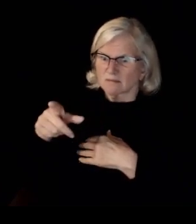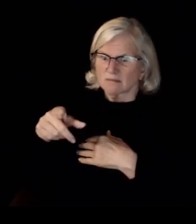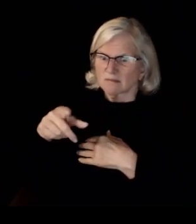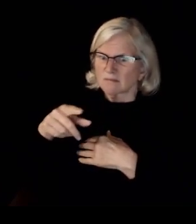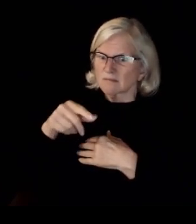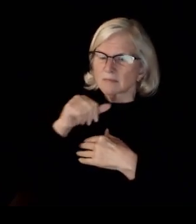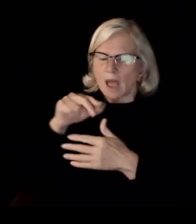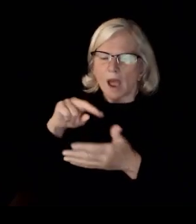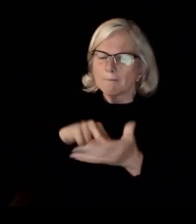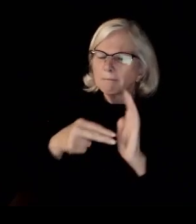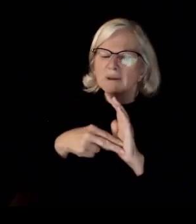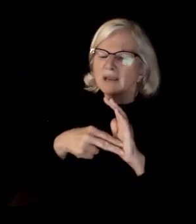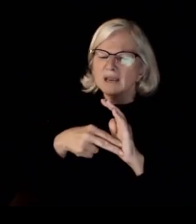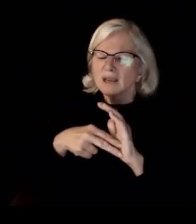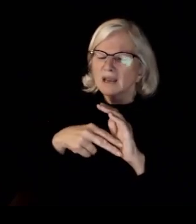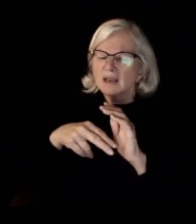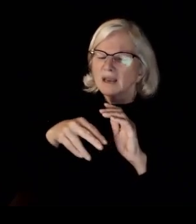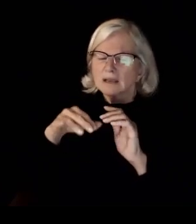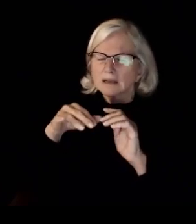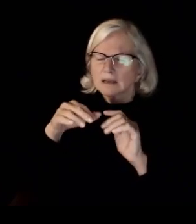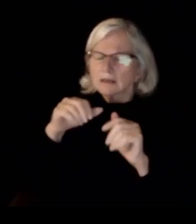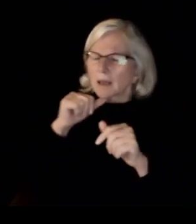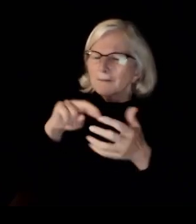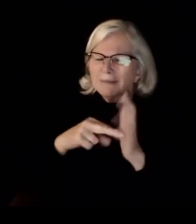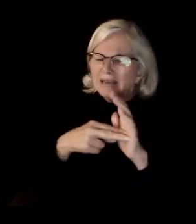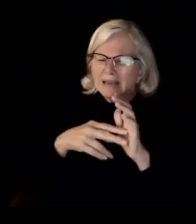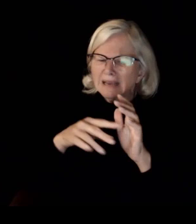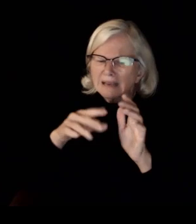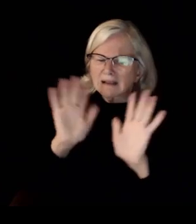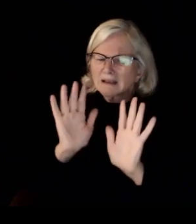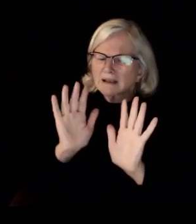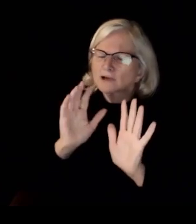Kris said we've been you know talking a lot and for the last couple of weeks about the